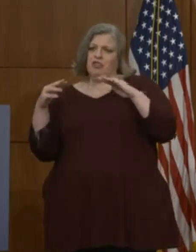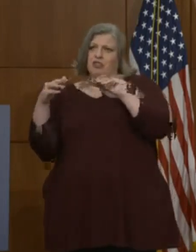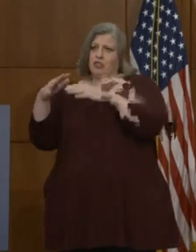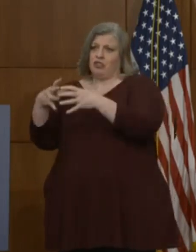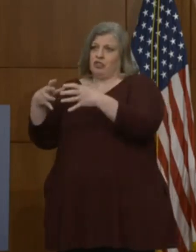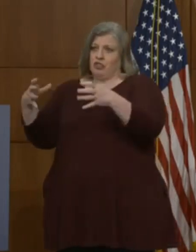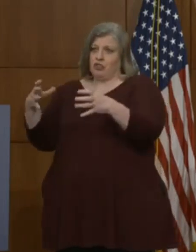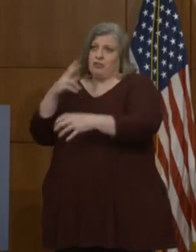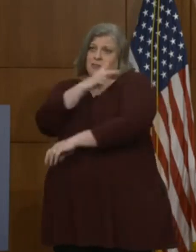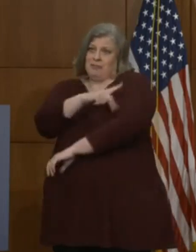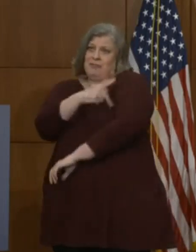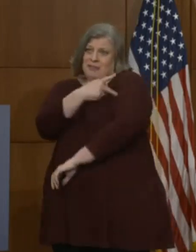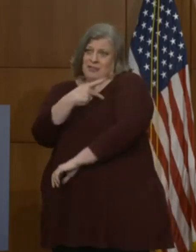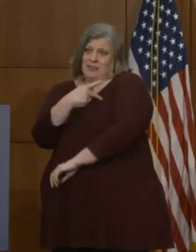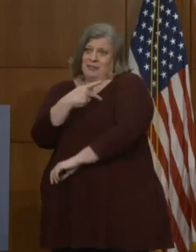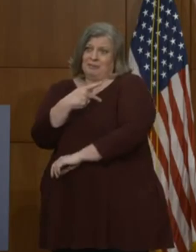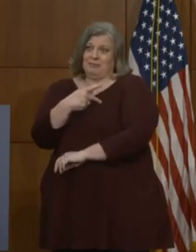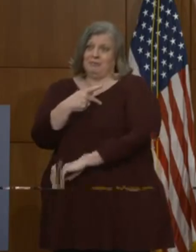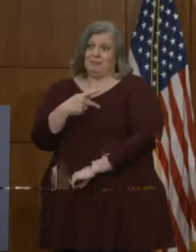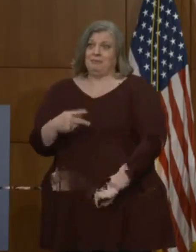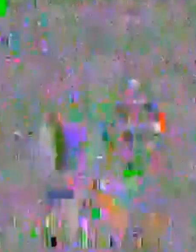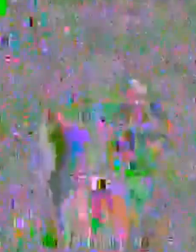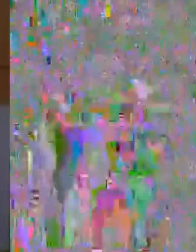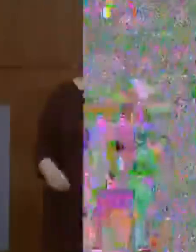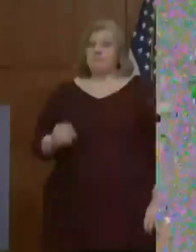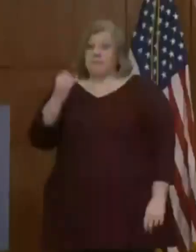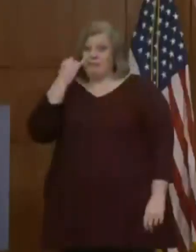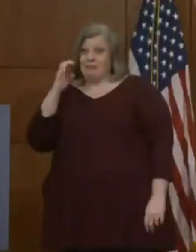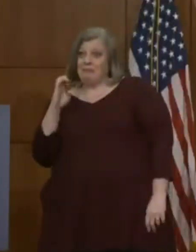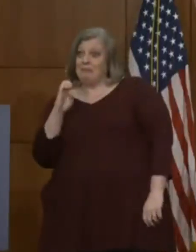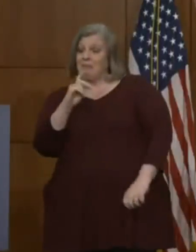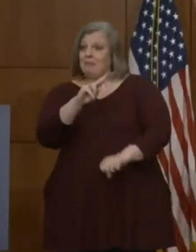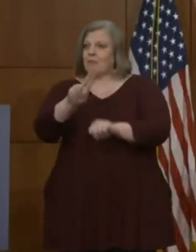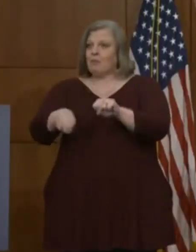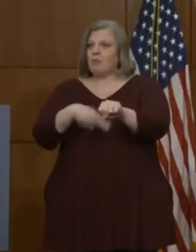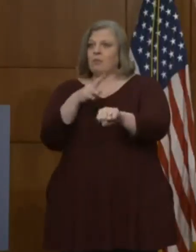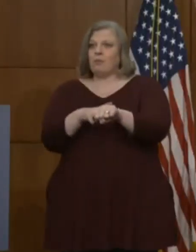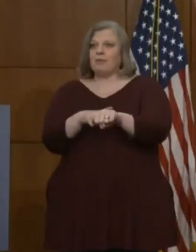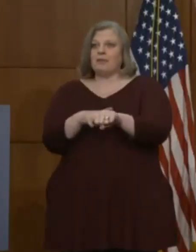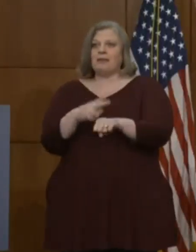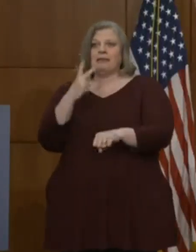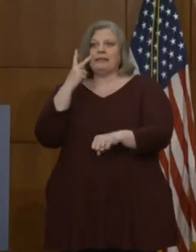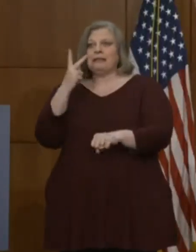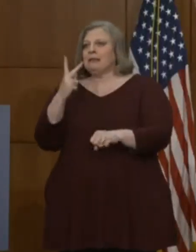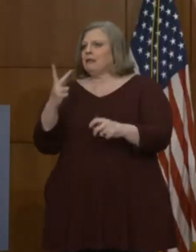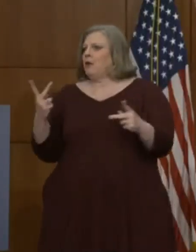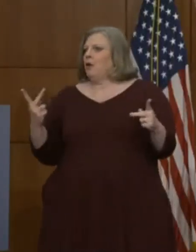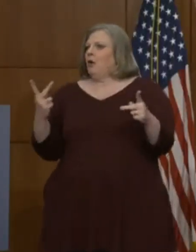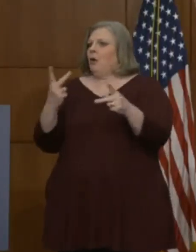ABLE TO HANDLE THE EXPECTED SURGE IN PATIENTS. BUT IF WE SURGE IN PATIENTS. BUT IF WE LET OFF THE BRAKES AND TRY TO LET OFF THE BRAKES AND TRY TO GO BACK TO THE WAY THINGS WERE